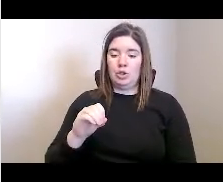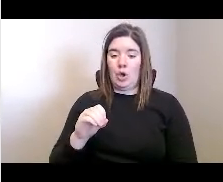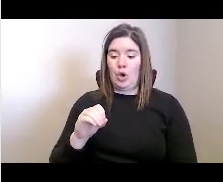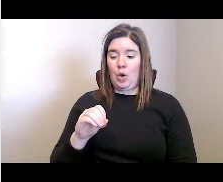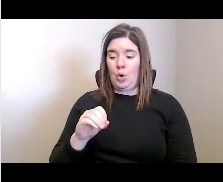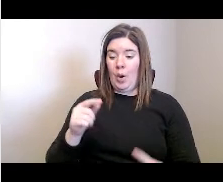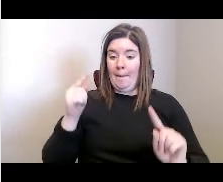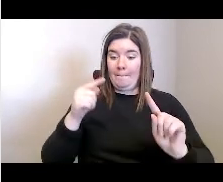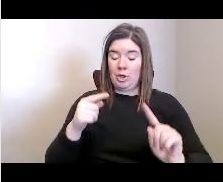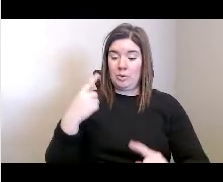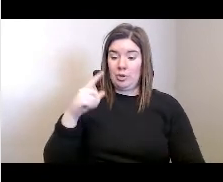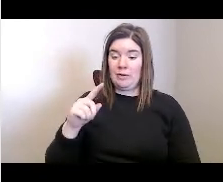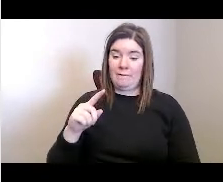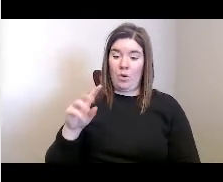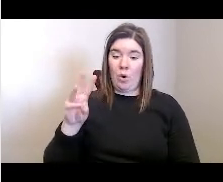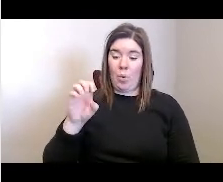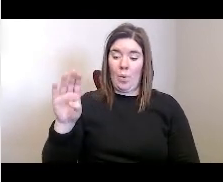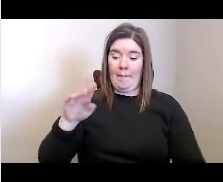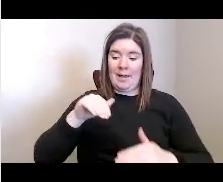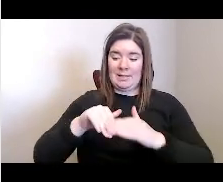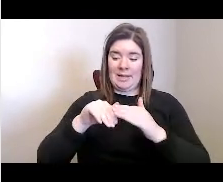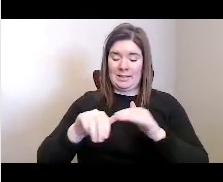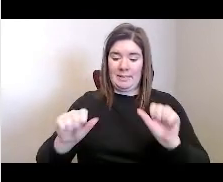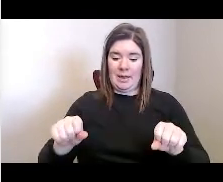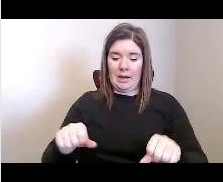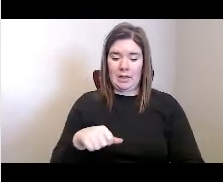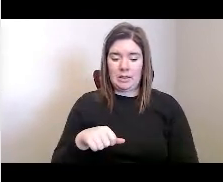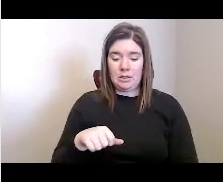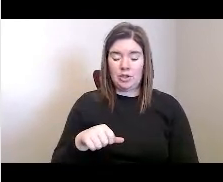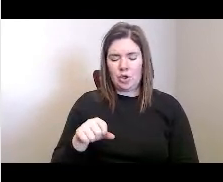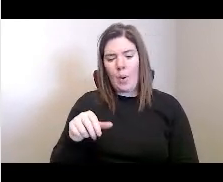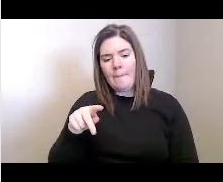Now PowerPoint, just like Word, has the accessibility checker.